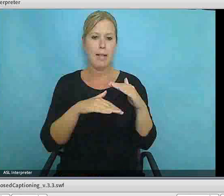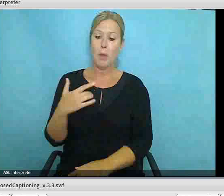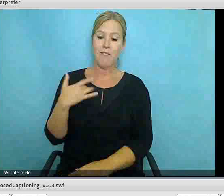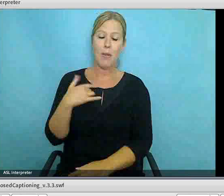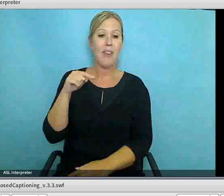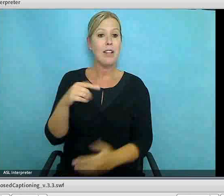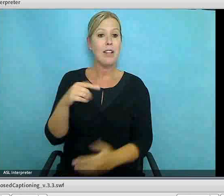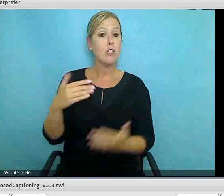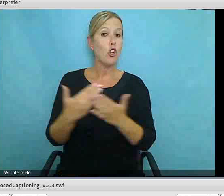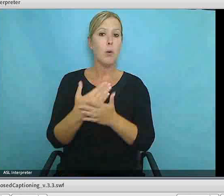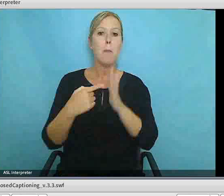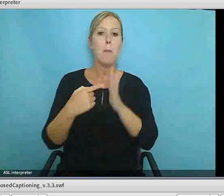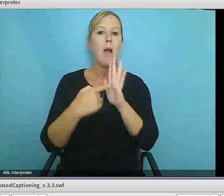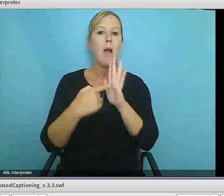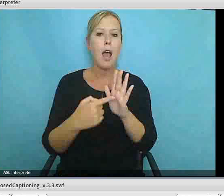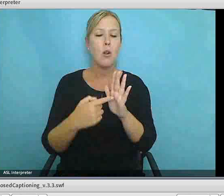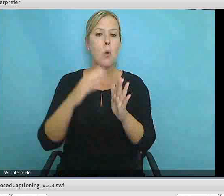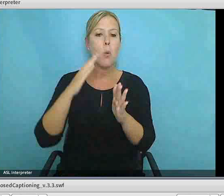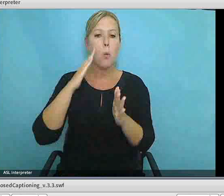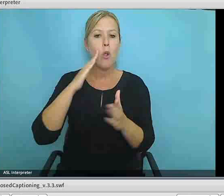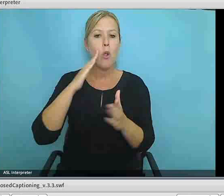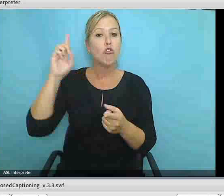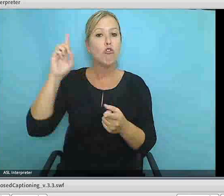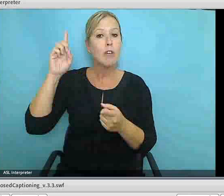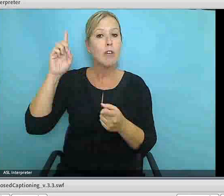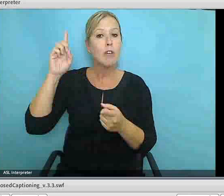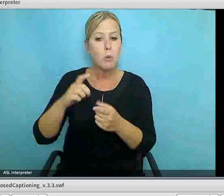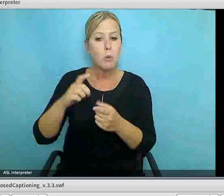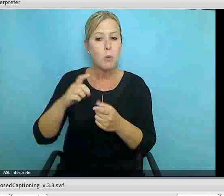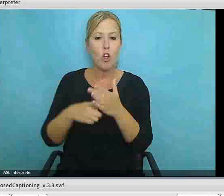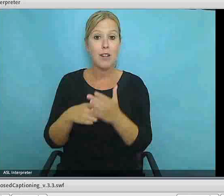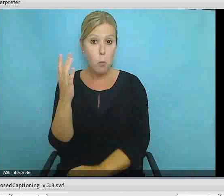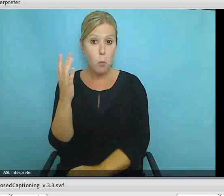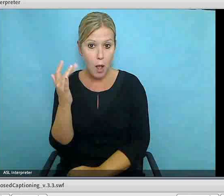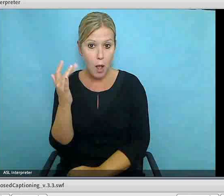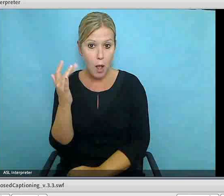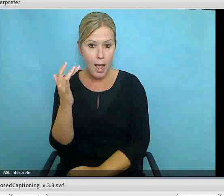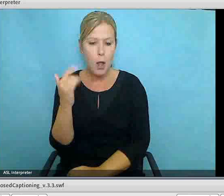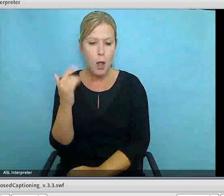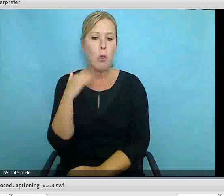the right care in the right place, which is the community.